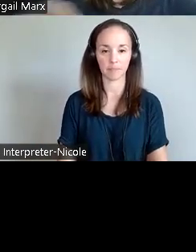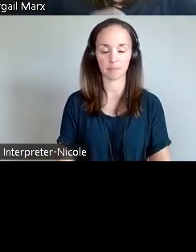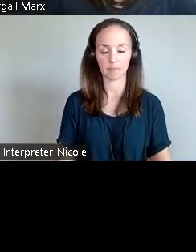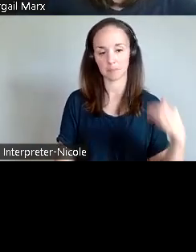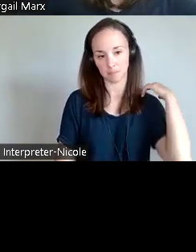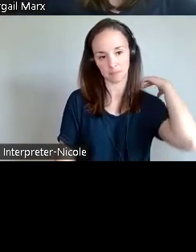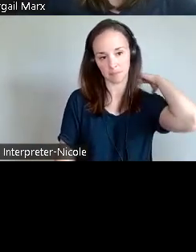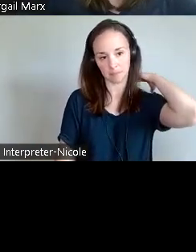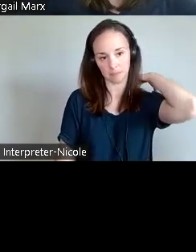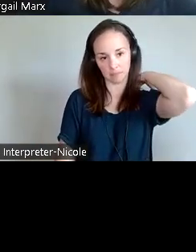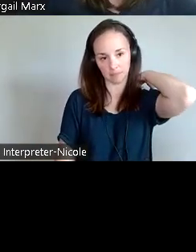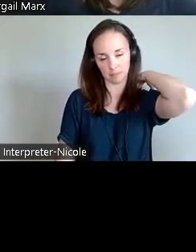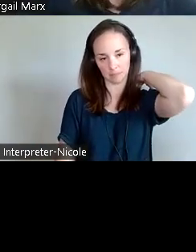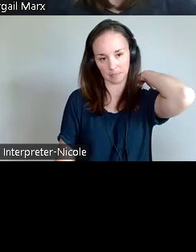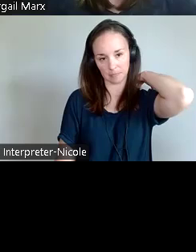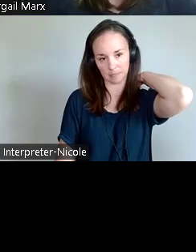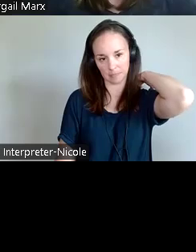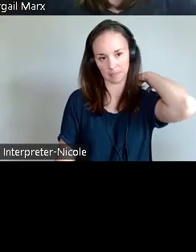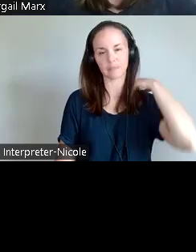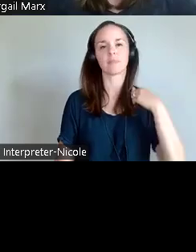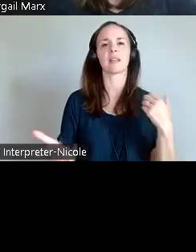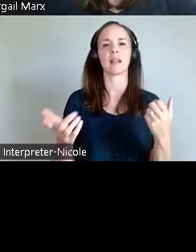So now we're going to start talking about funding for speech generating devices.